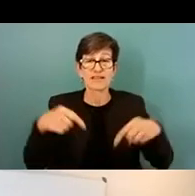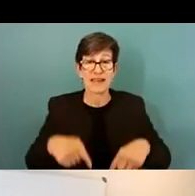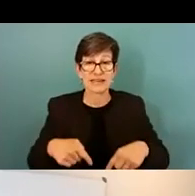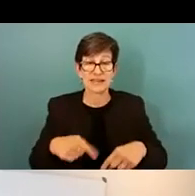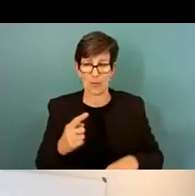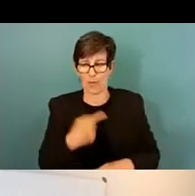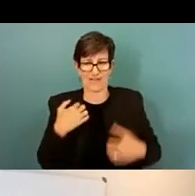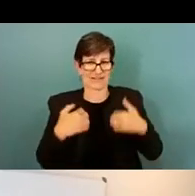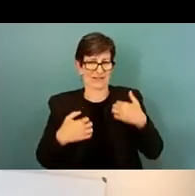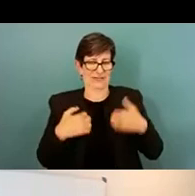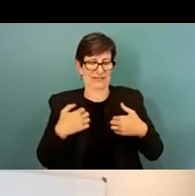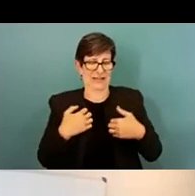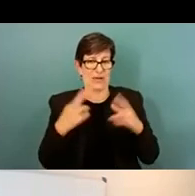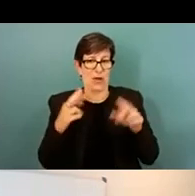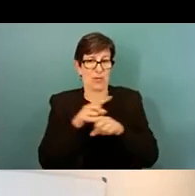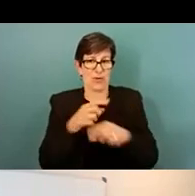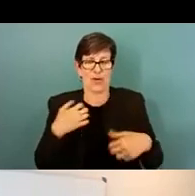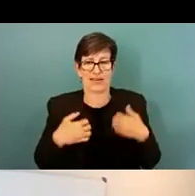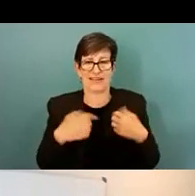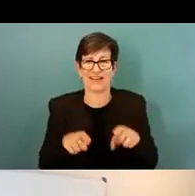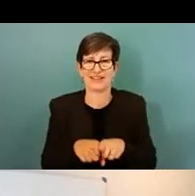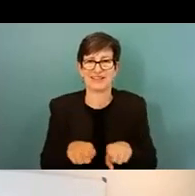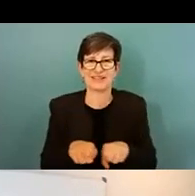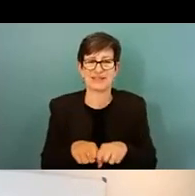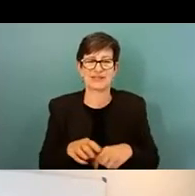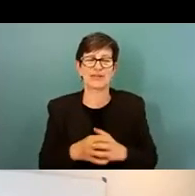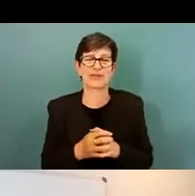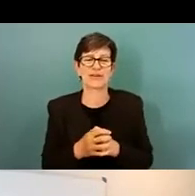we hope that you will be as well as you look more about the data and what it can actually